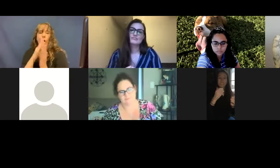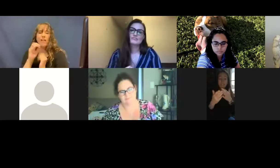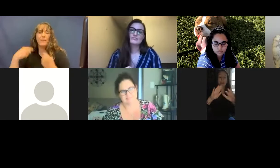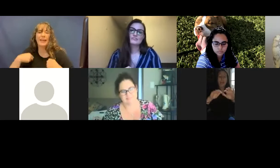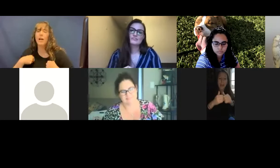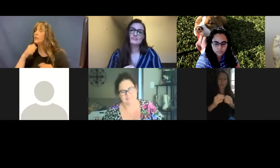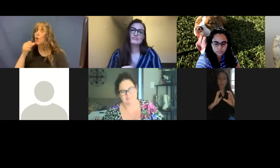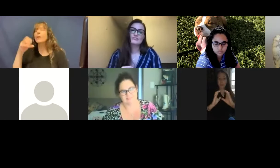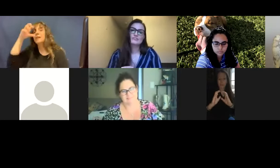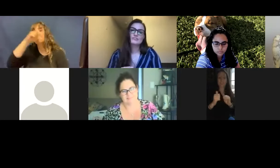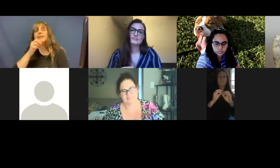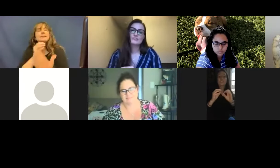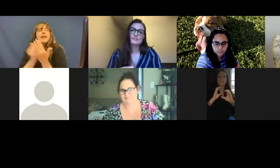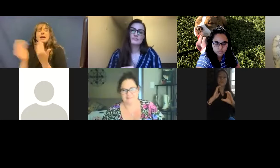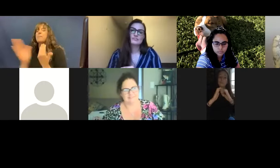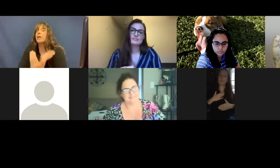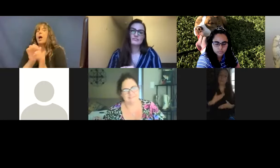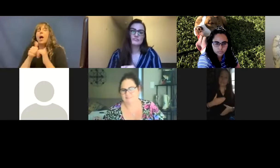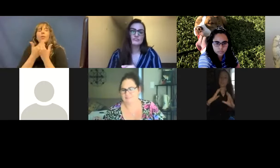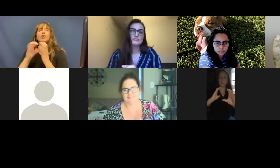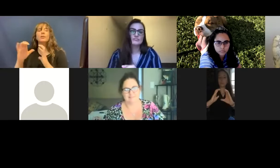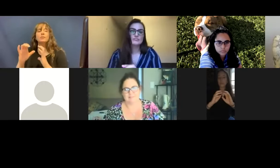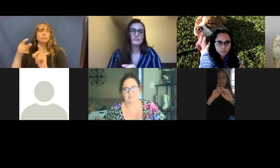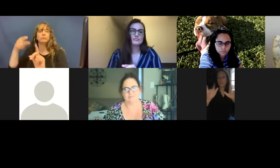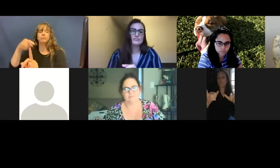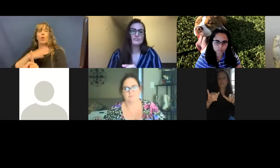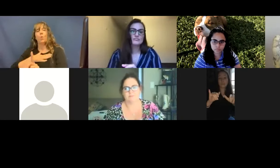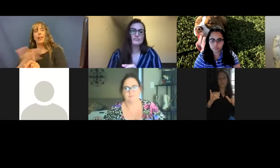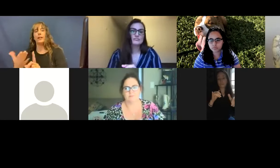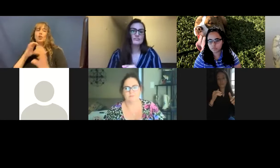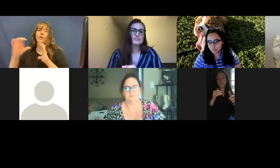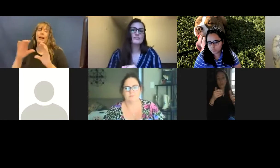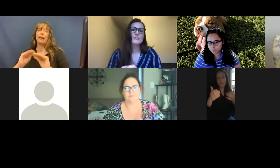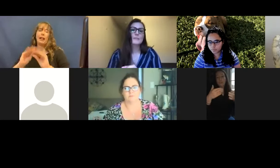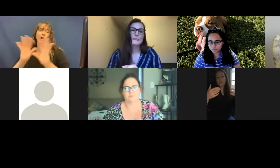It doesn't matter how you communicate. Just be willing to communicate clearly, however